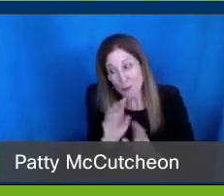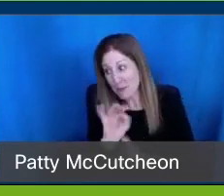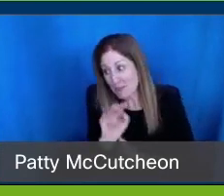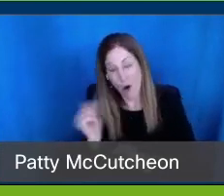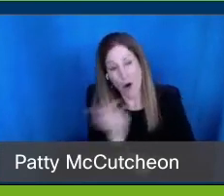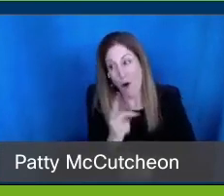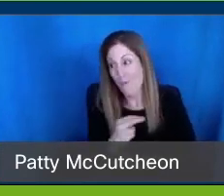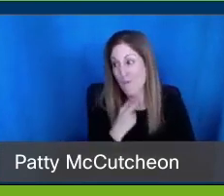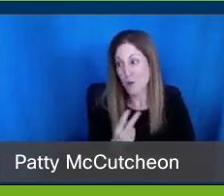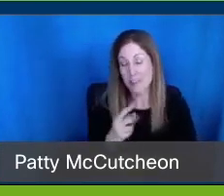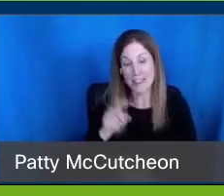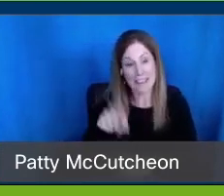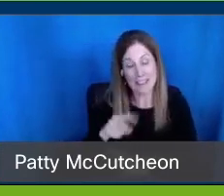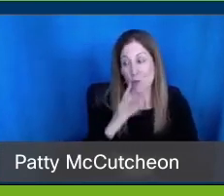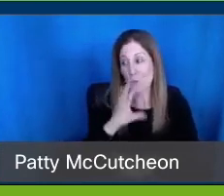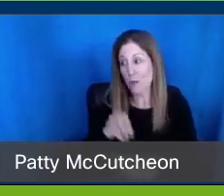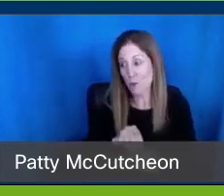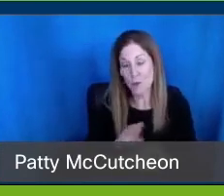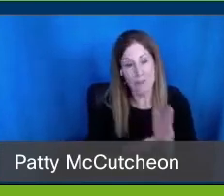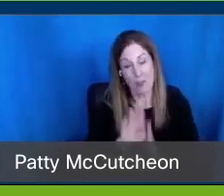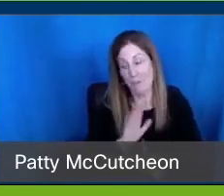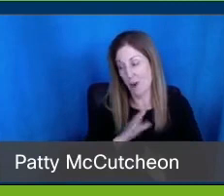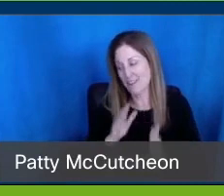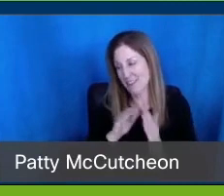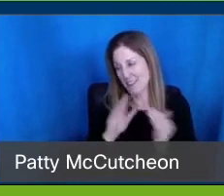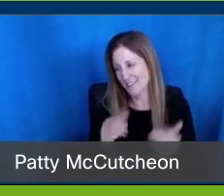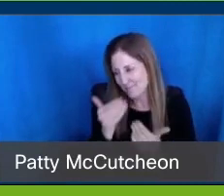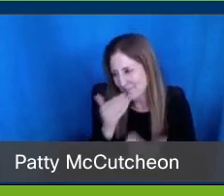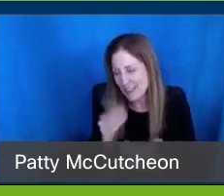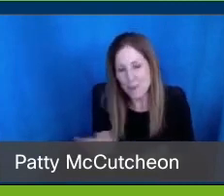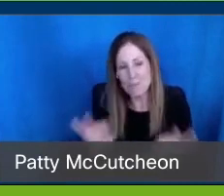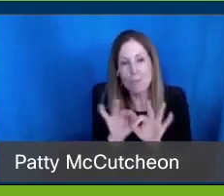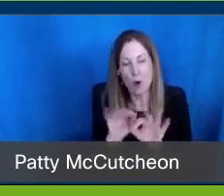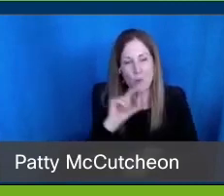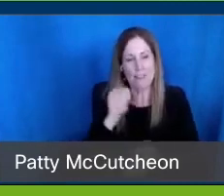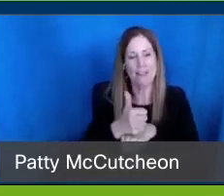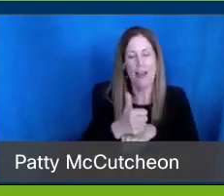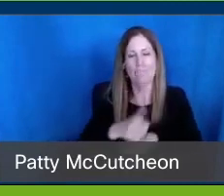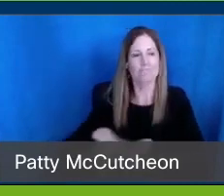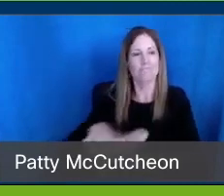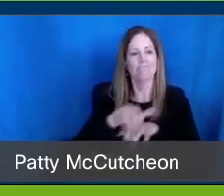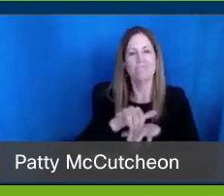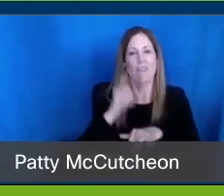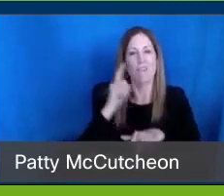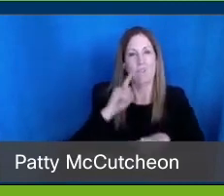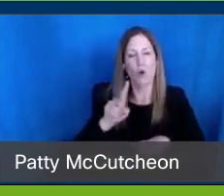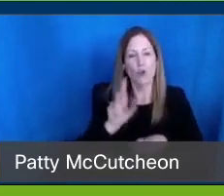will be included in the development of our systems. It's important that we set the tone for usability and accessibility, and I really, really think